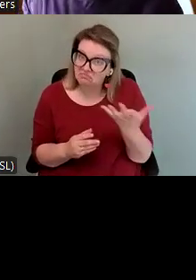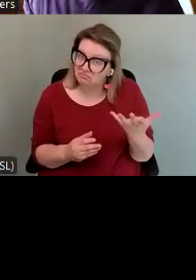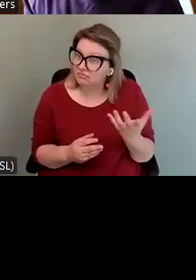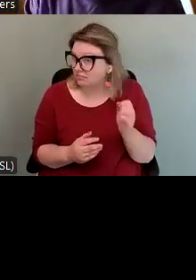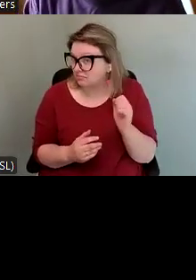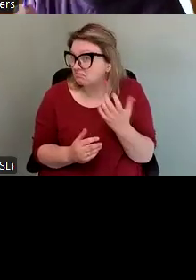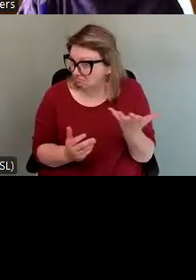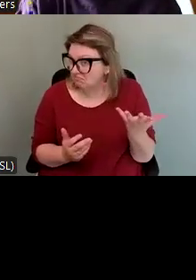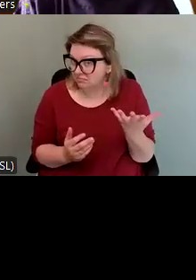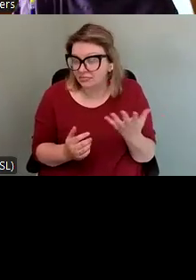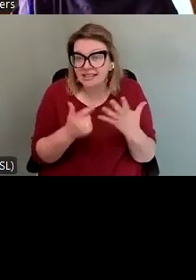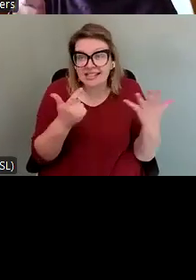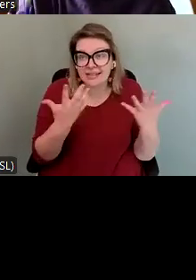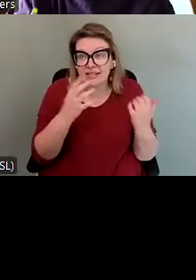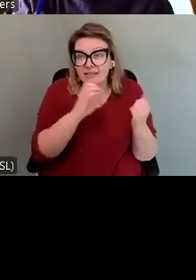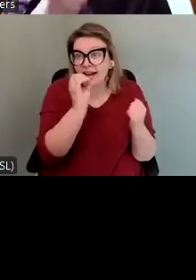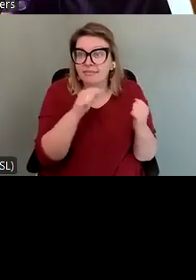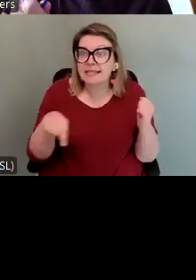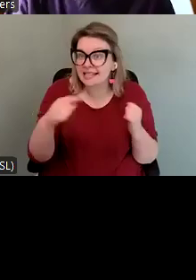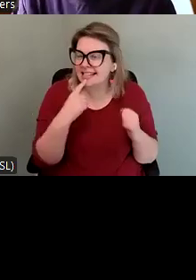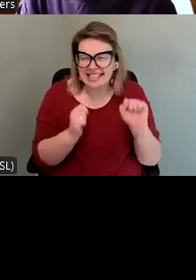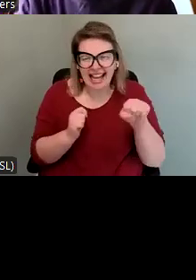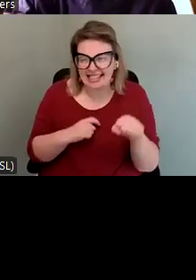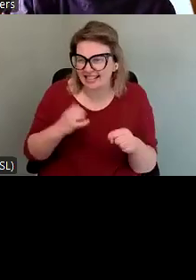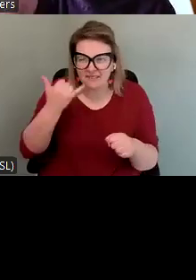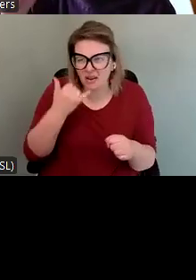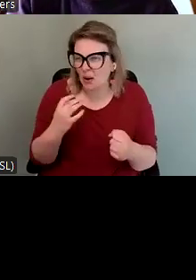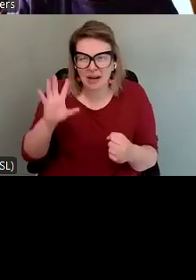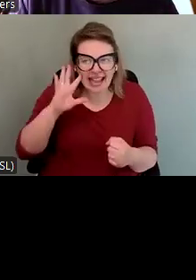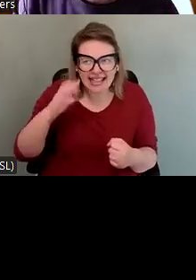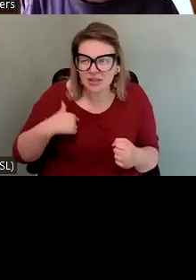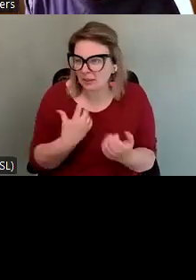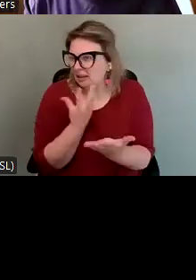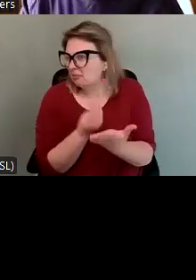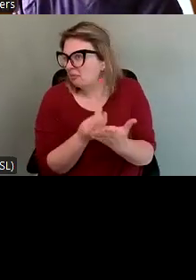75% of you are saying, "Yes, my phone is listening to me and serving me ads based on what I'm saying."